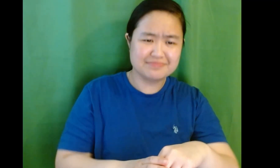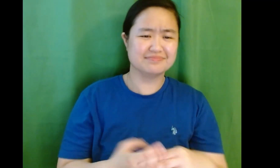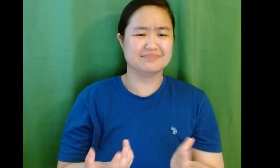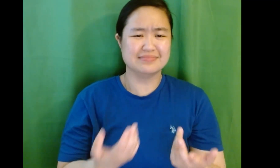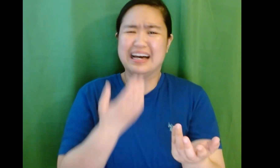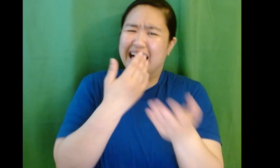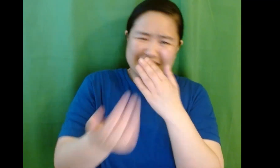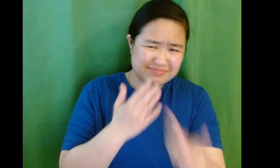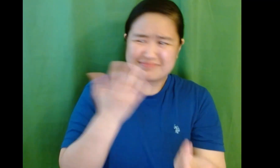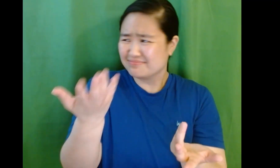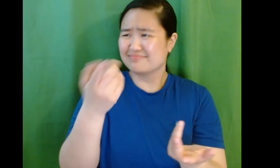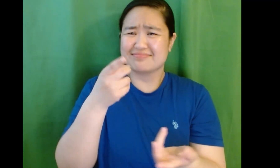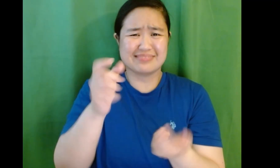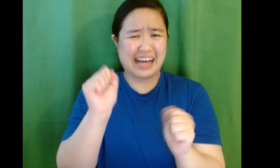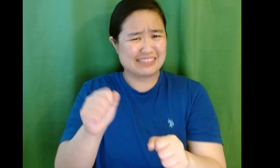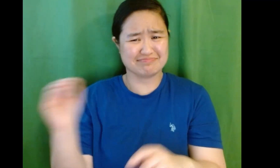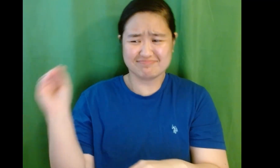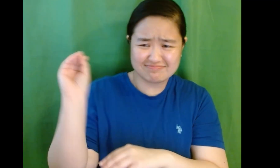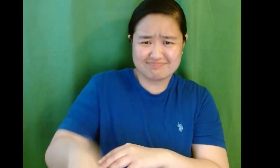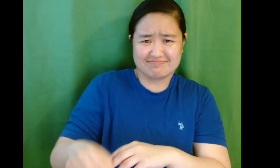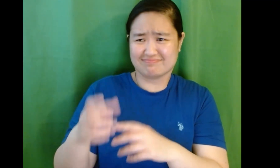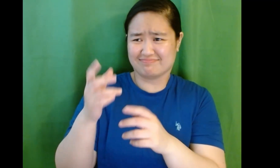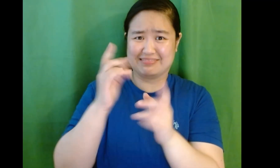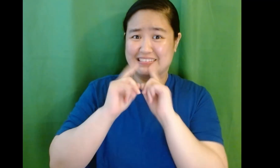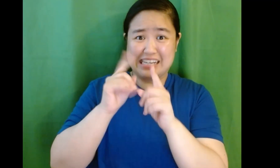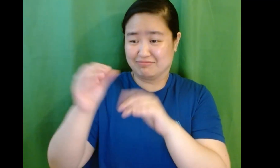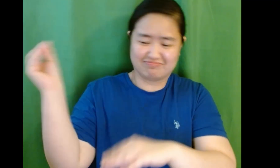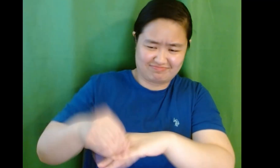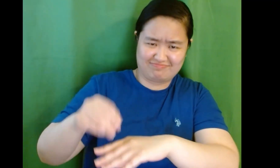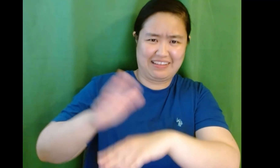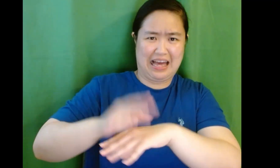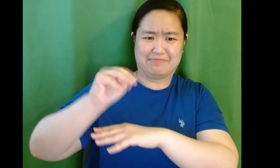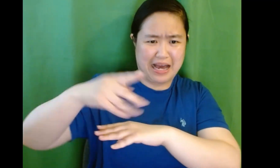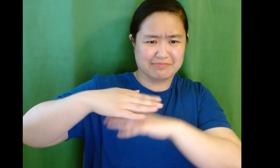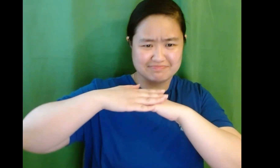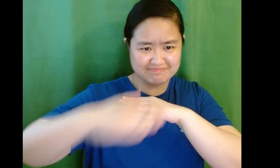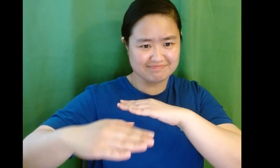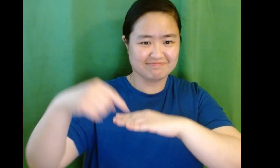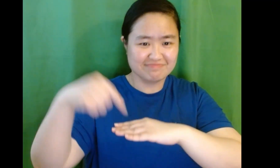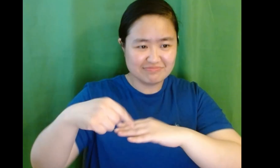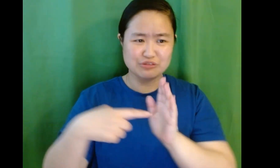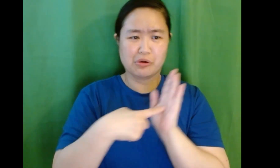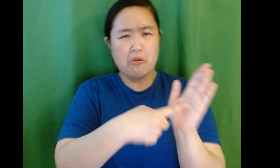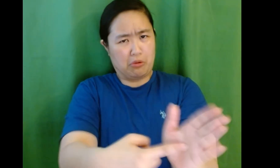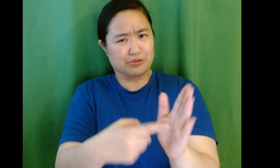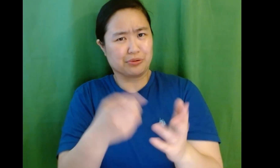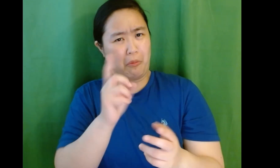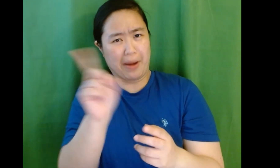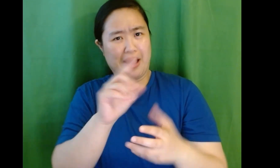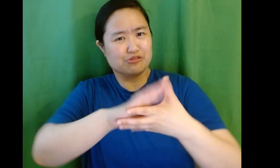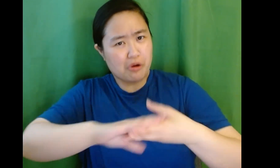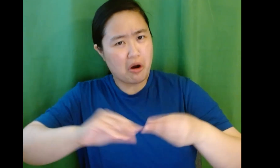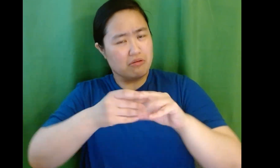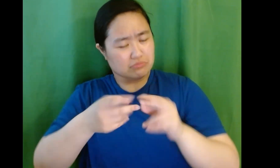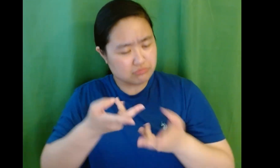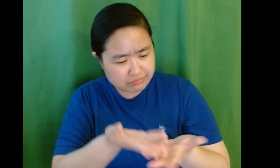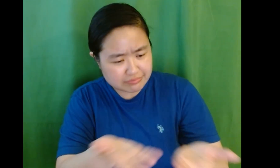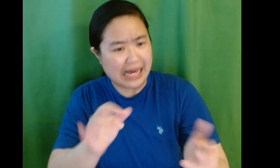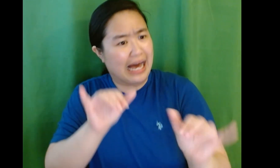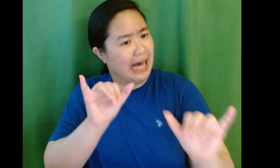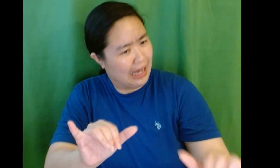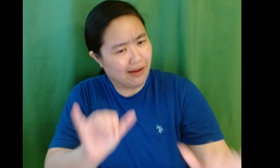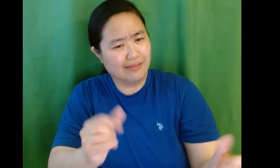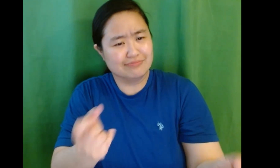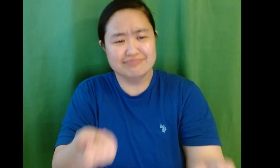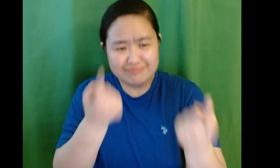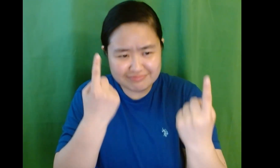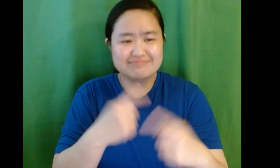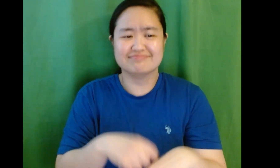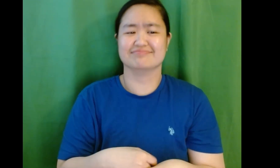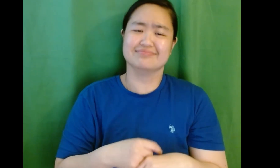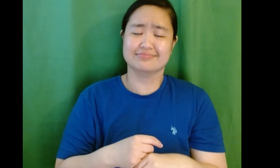Heck, you can be on the map showing where the story goes.